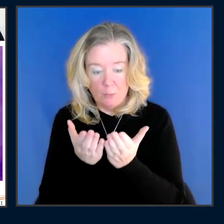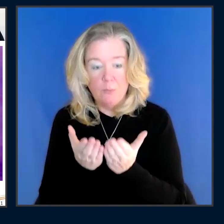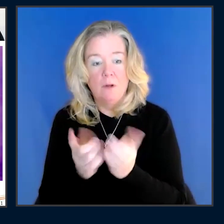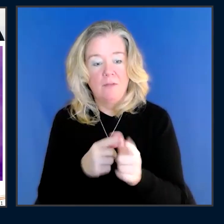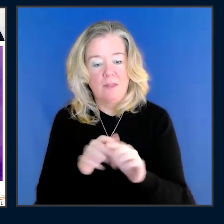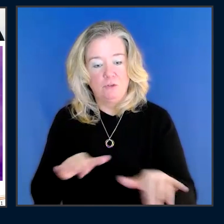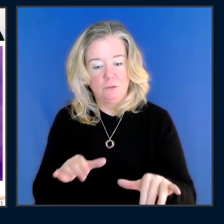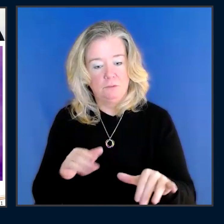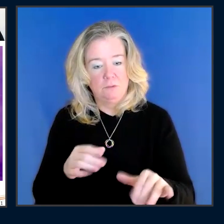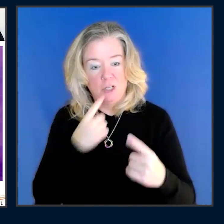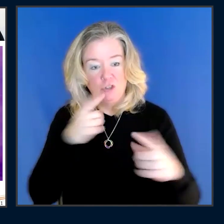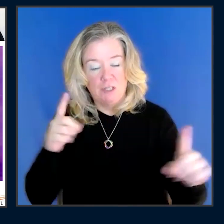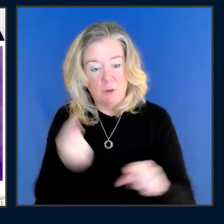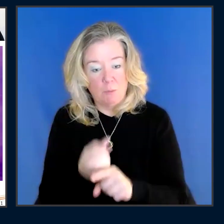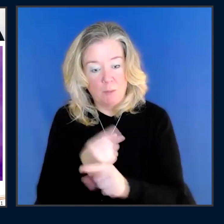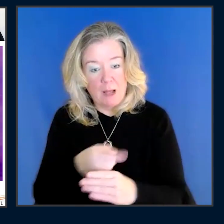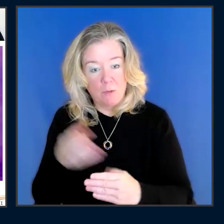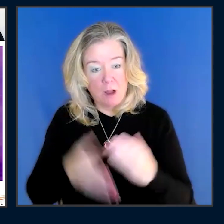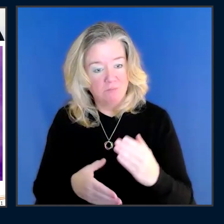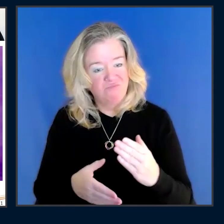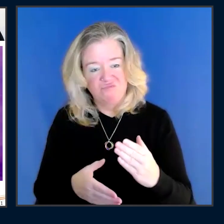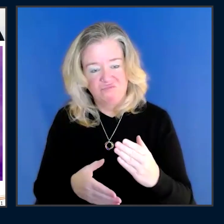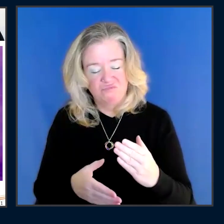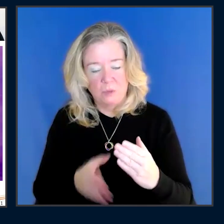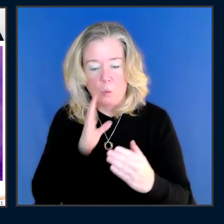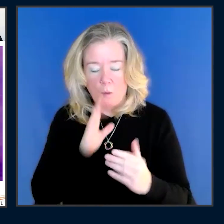the ability of children to achieve appropriate outcomes